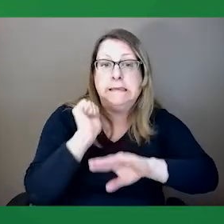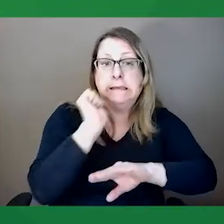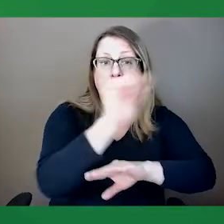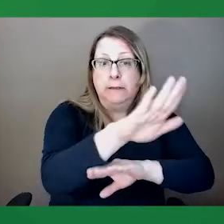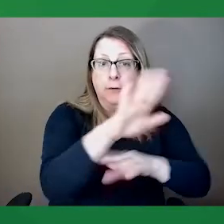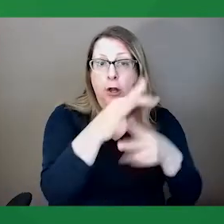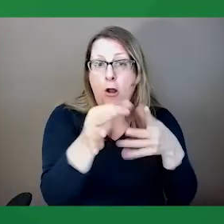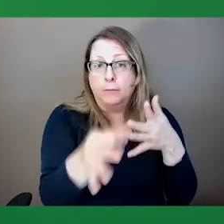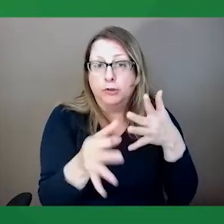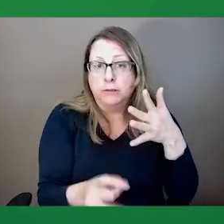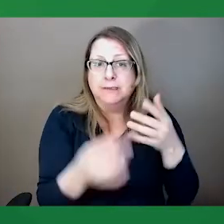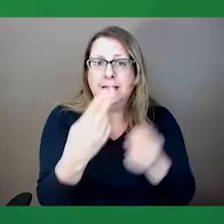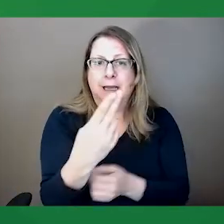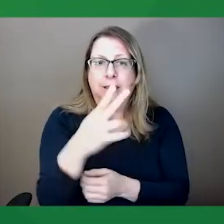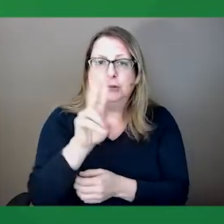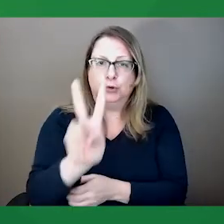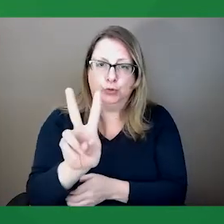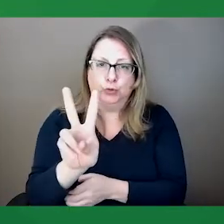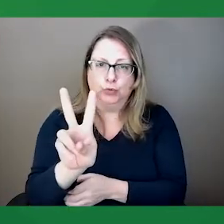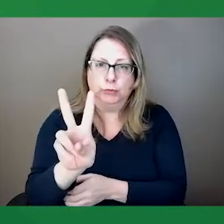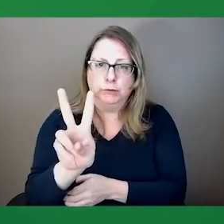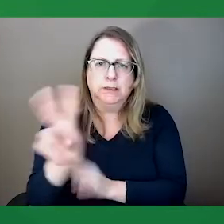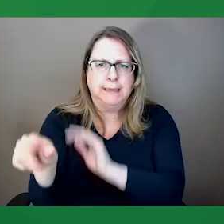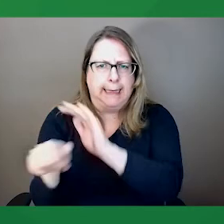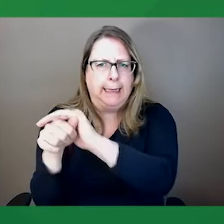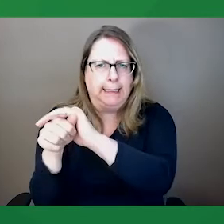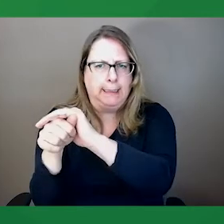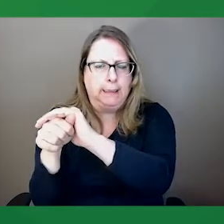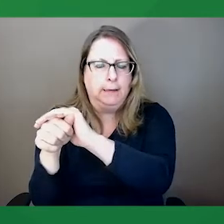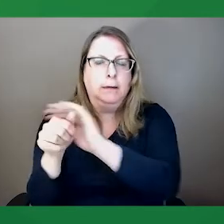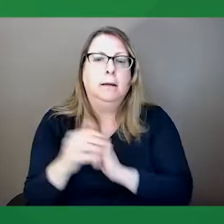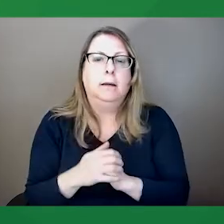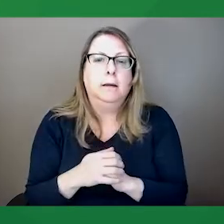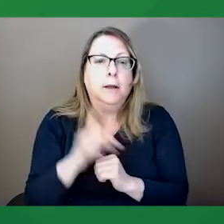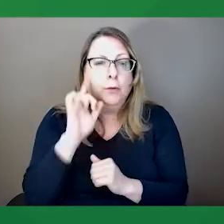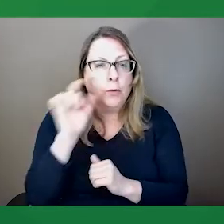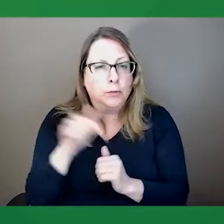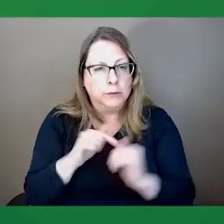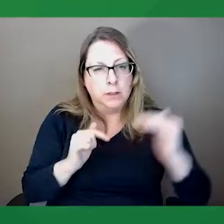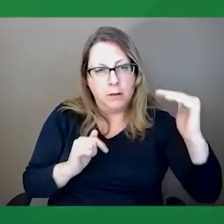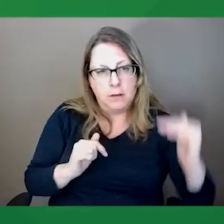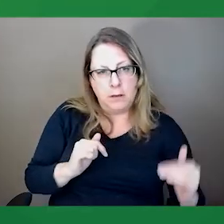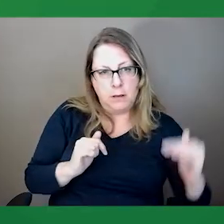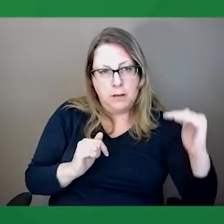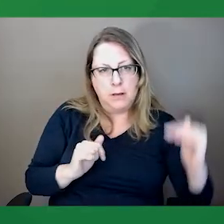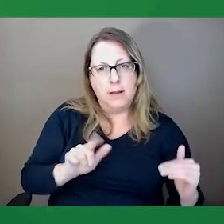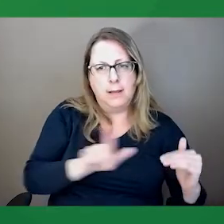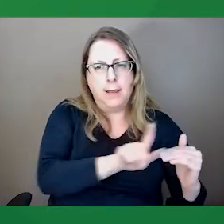Then delivery options will be an H2, that is hidden, it's not shown here. So what I'm saying there is,